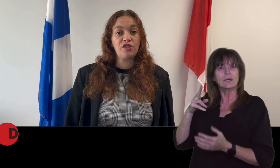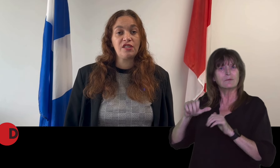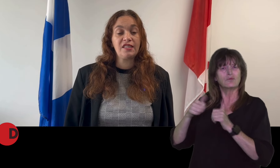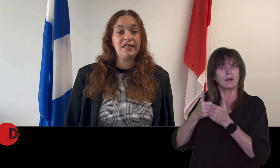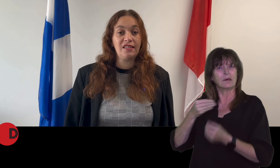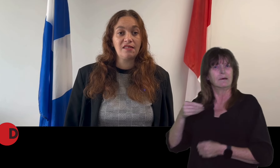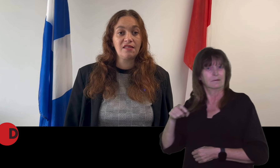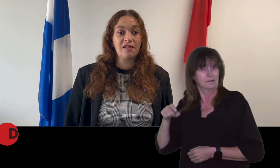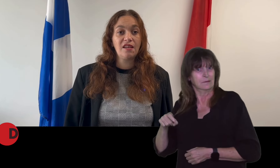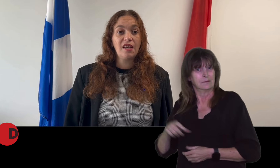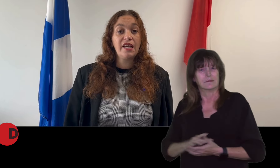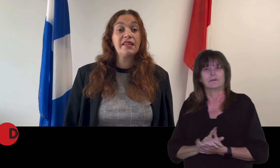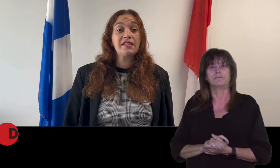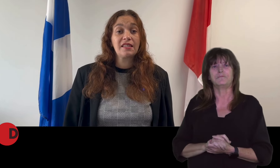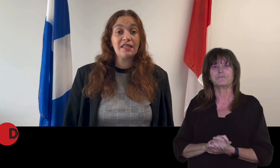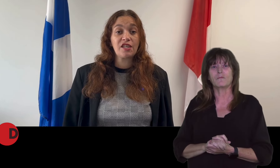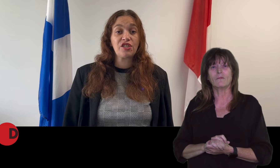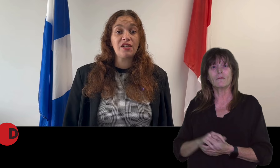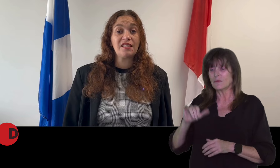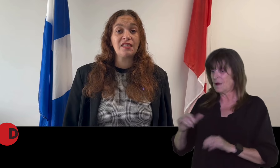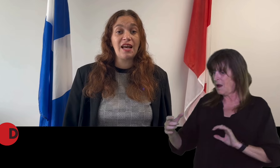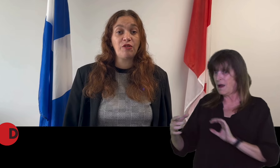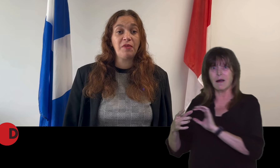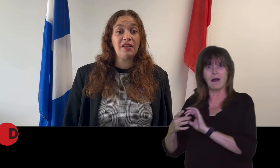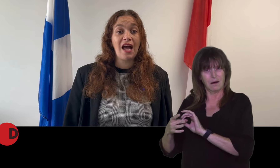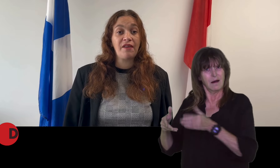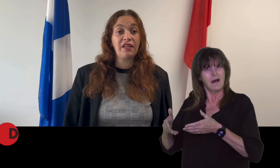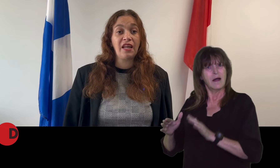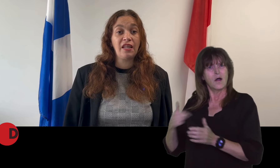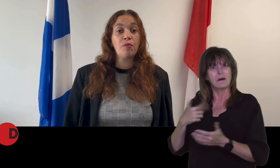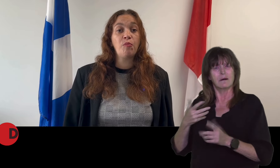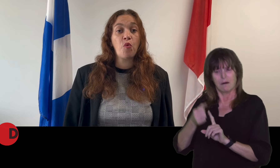their unique challenges and needs. This connection has allowed me